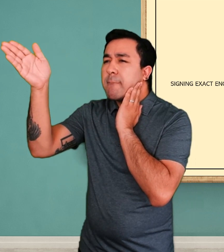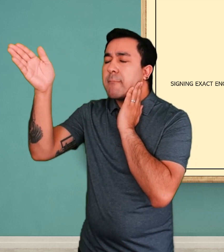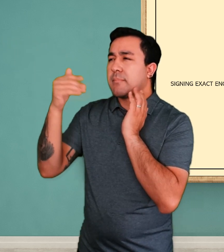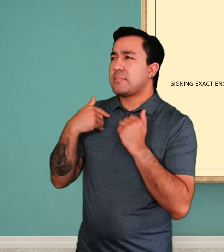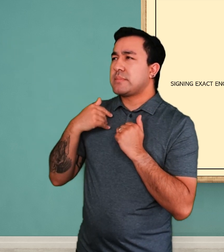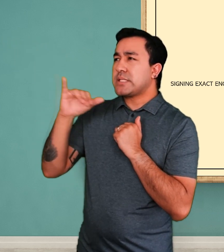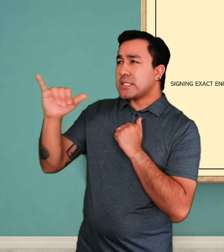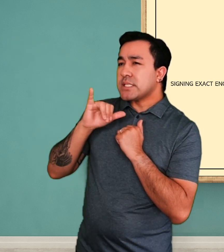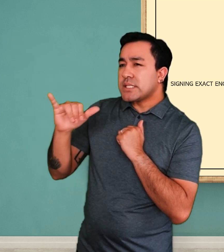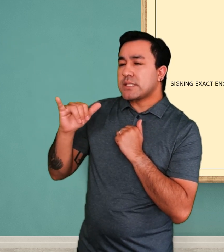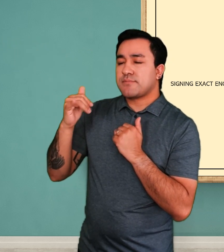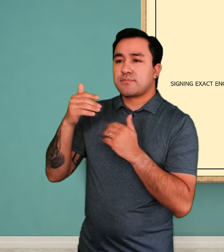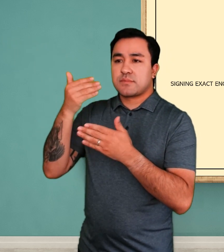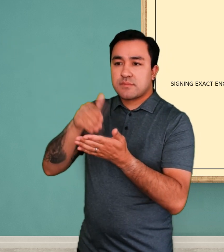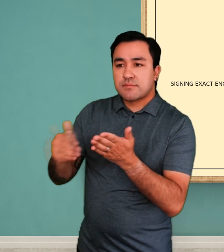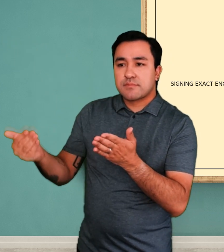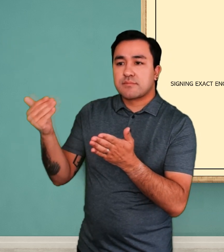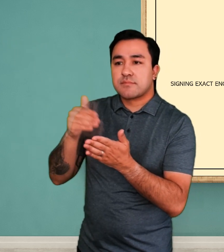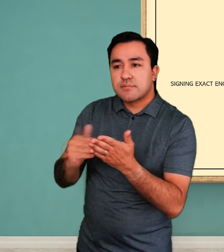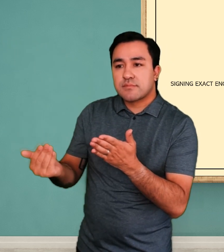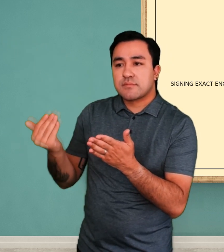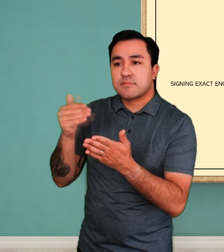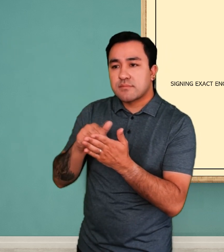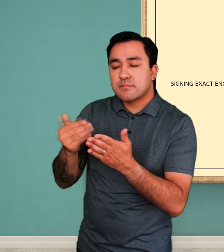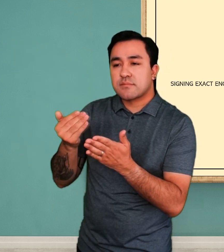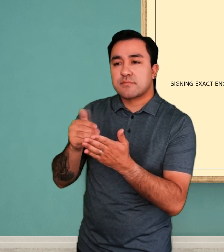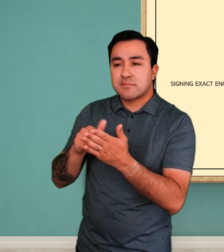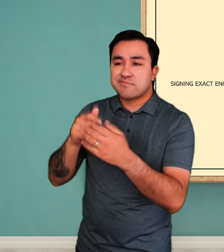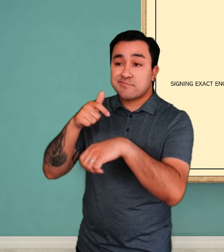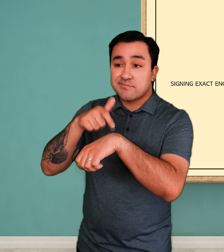This repetitive process takes time and does not guarantee understandability.